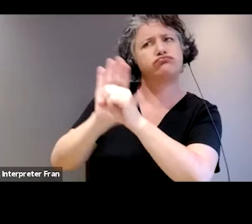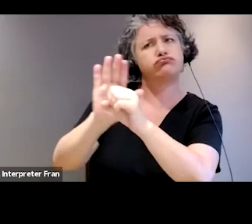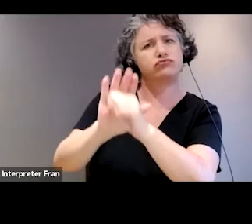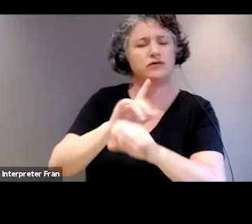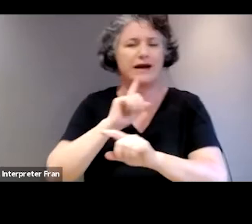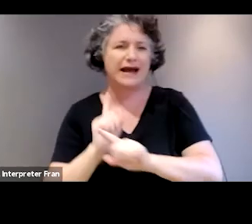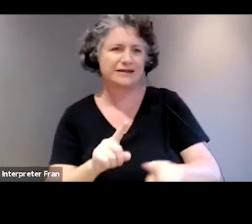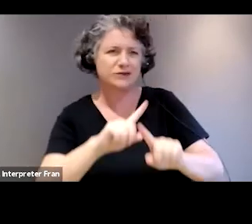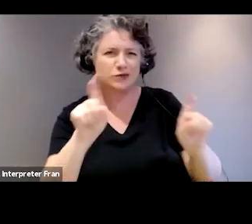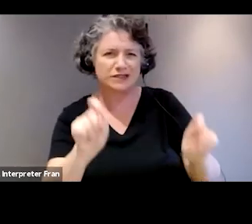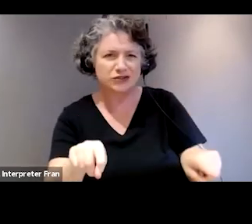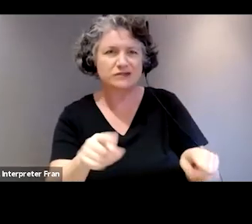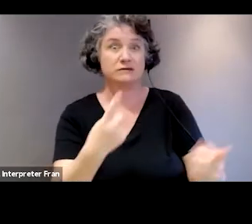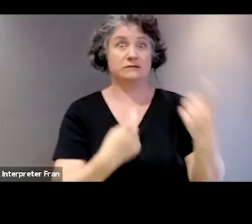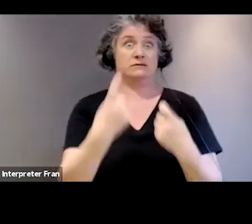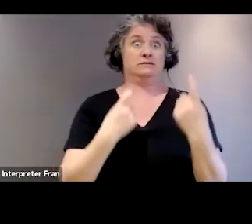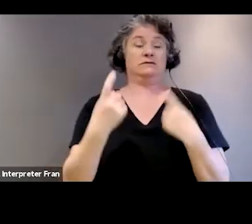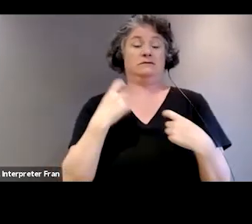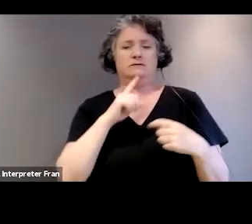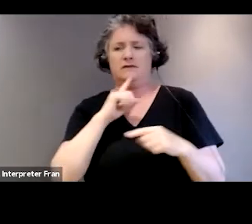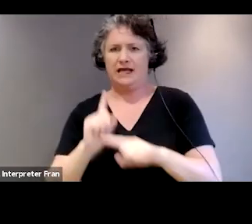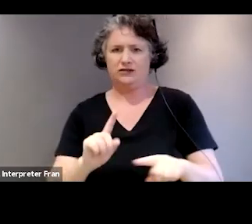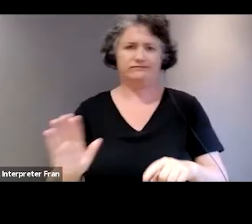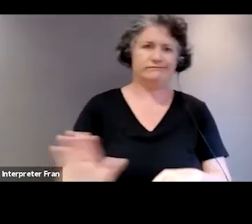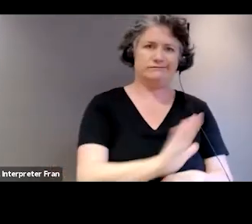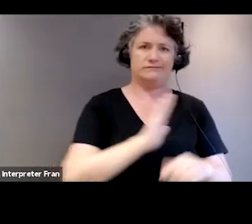what happens? We have worked with all of our product